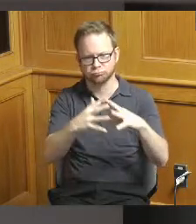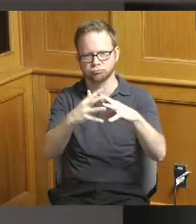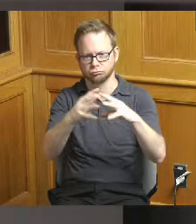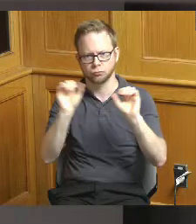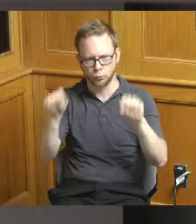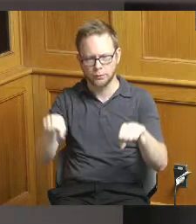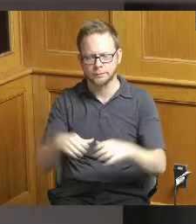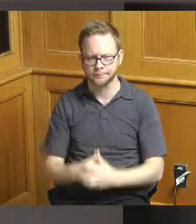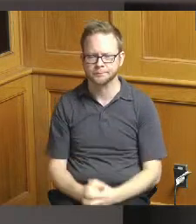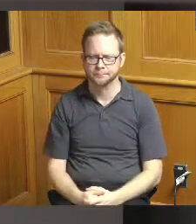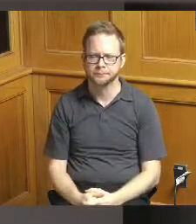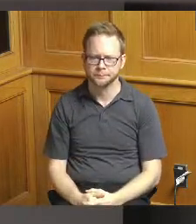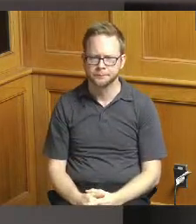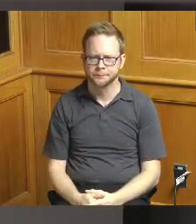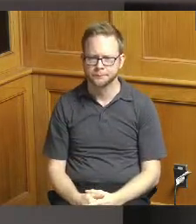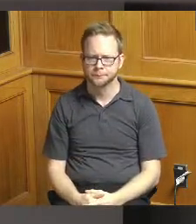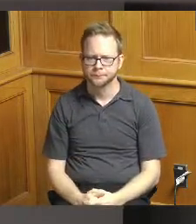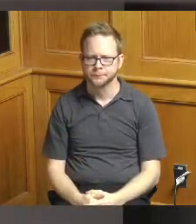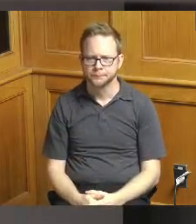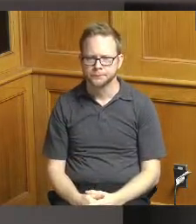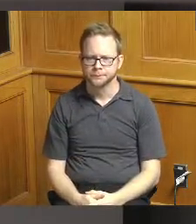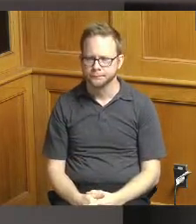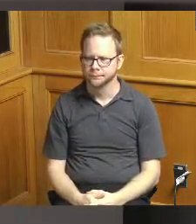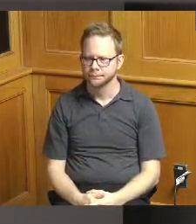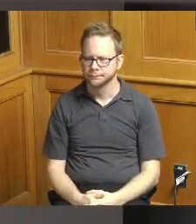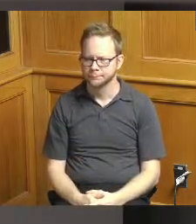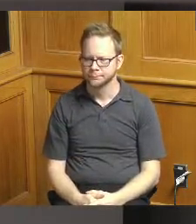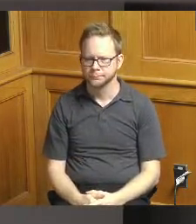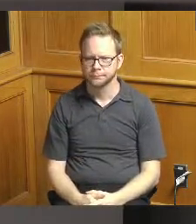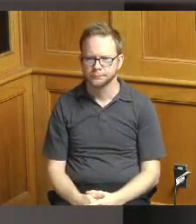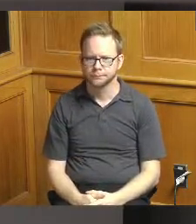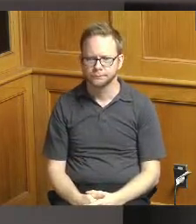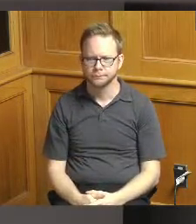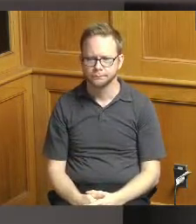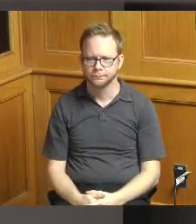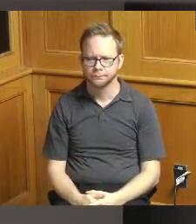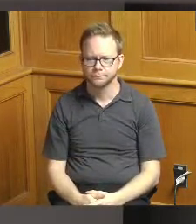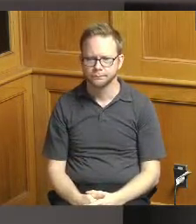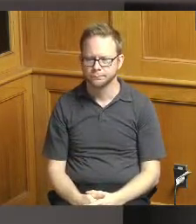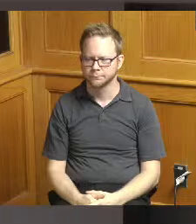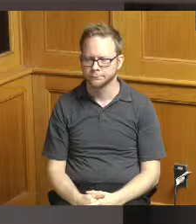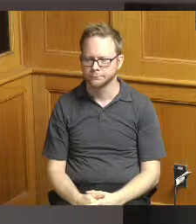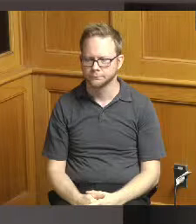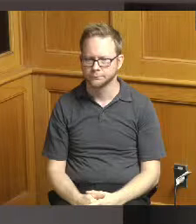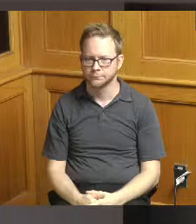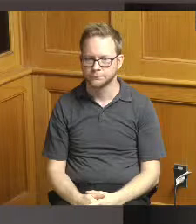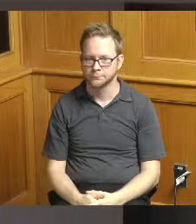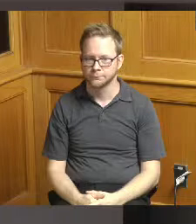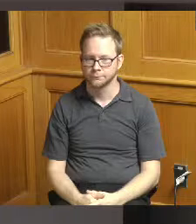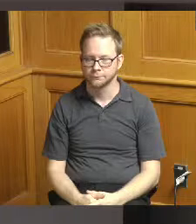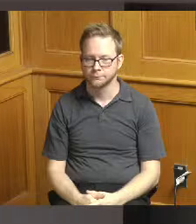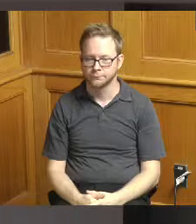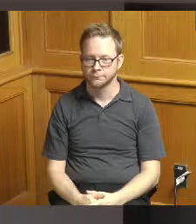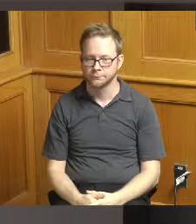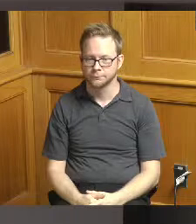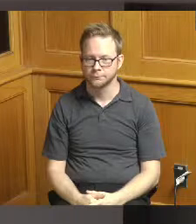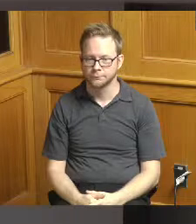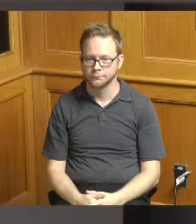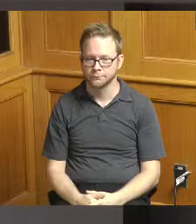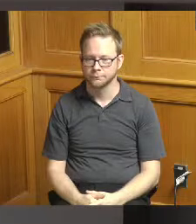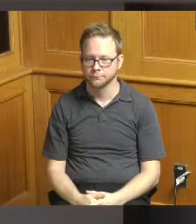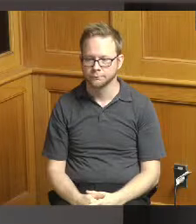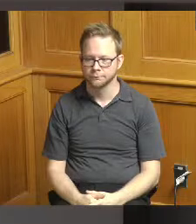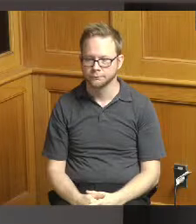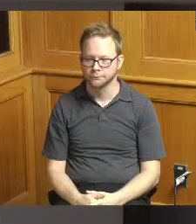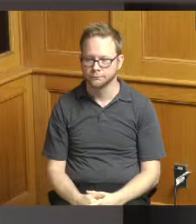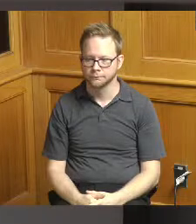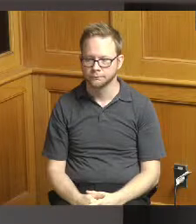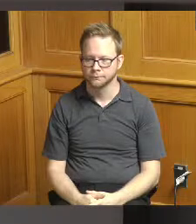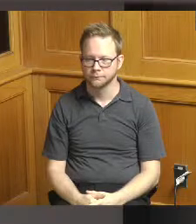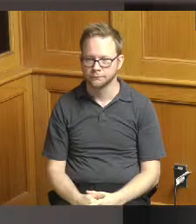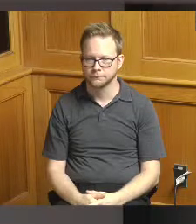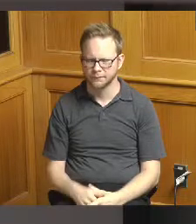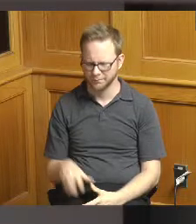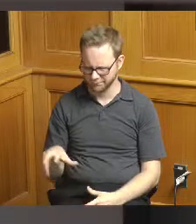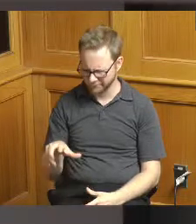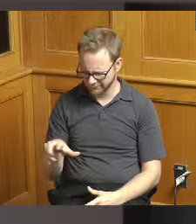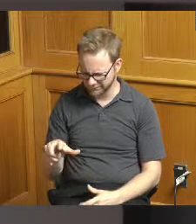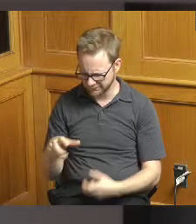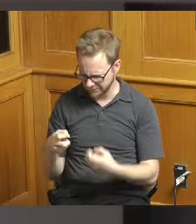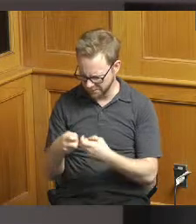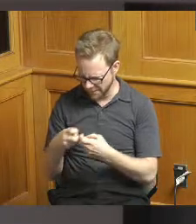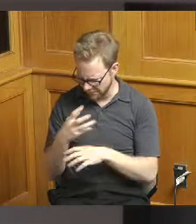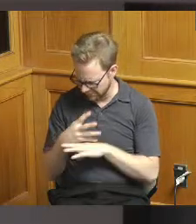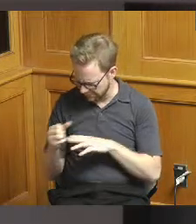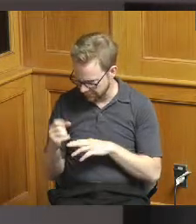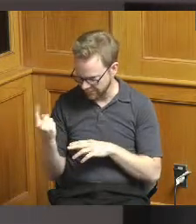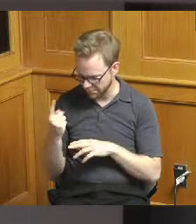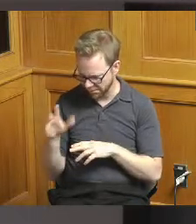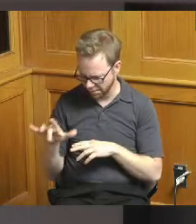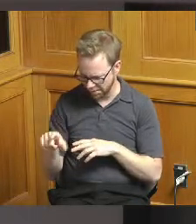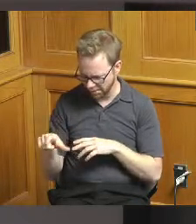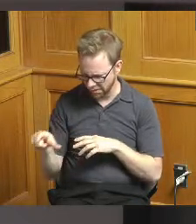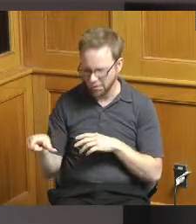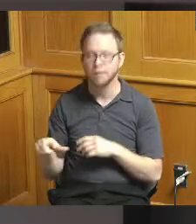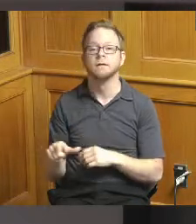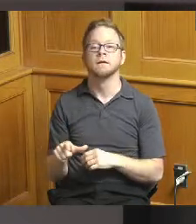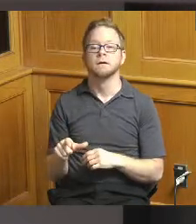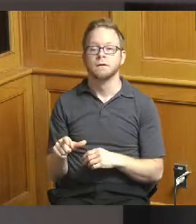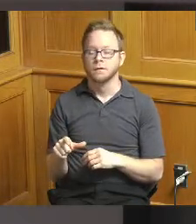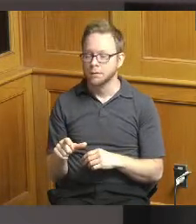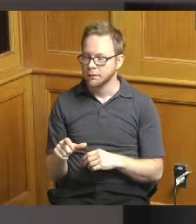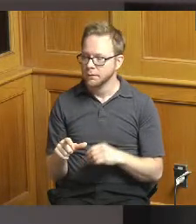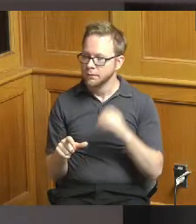project if like the batteries are dying or something and here's a quick image of